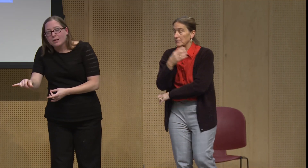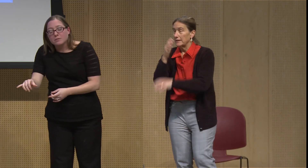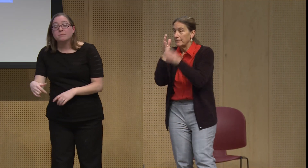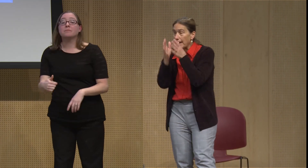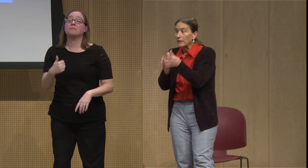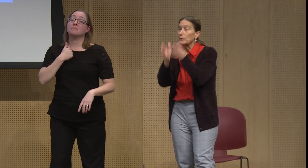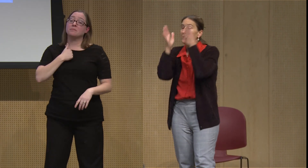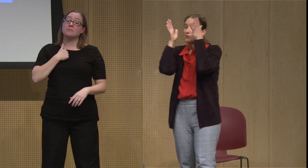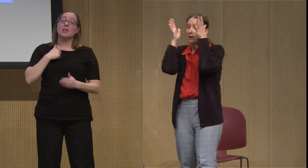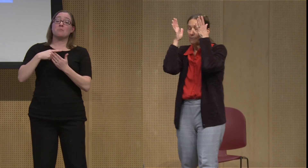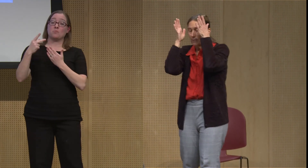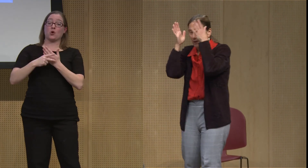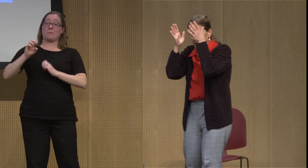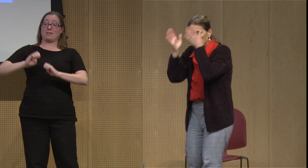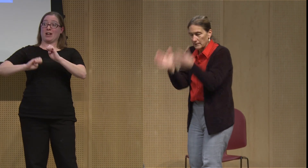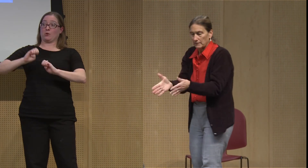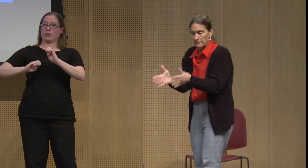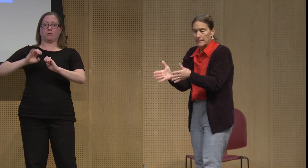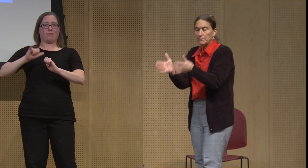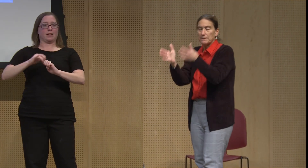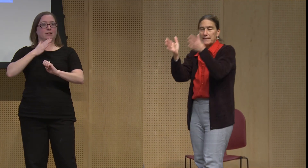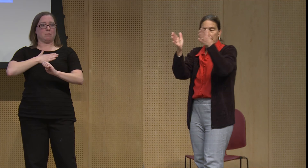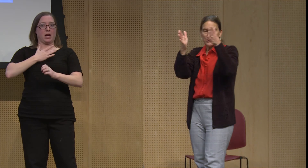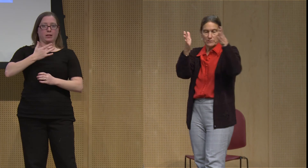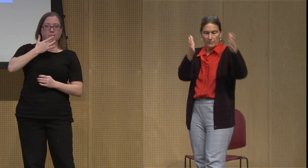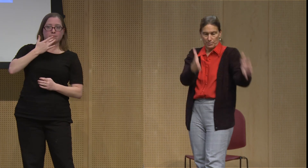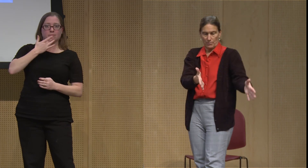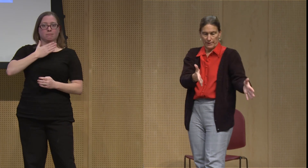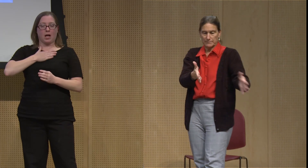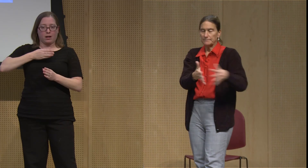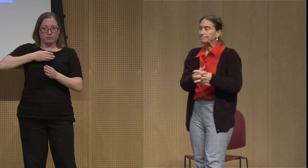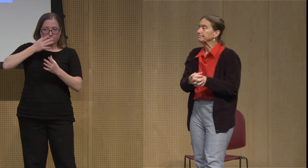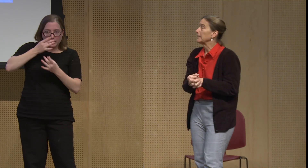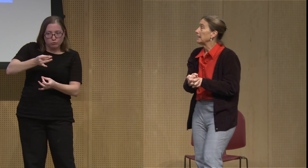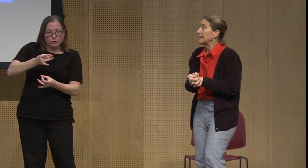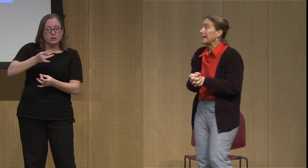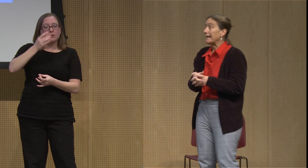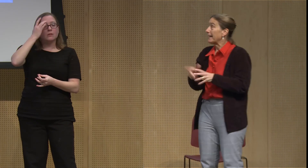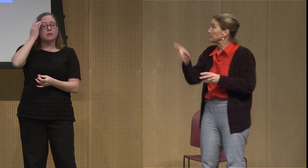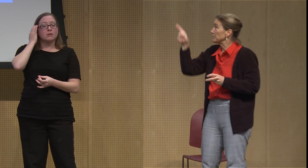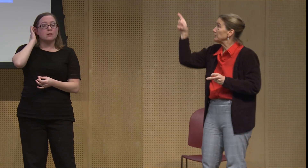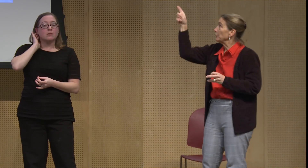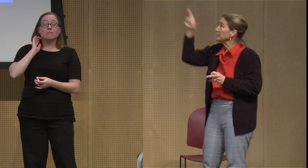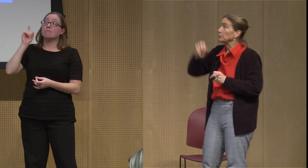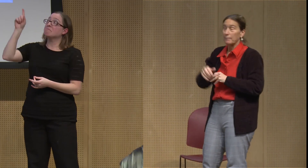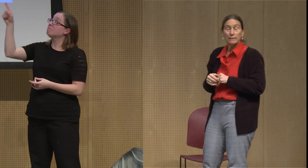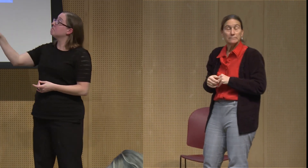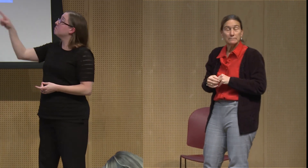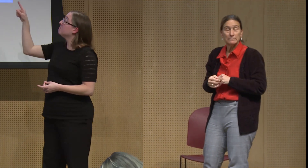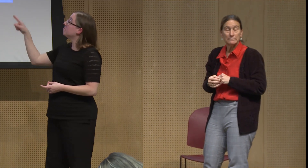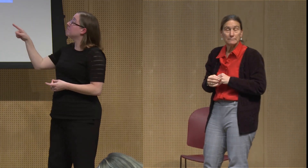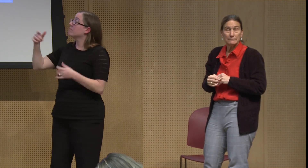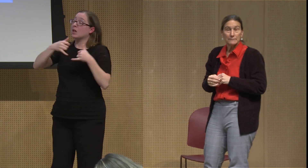EVALUATION OF THE IMPLEMENTATION OF PROGRAMS, AND THAT'S WHAT THESE GRANTS WERE ABOUT.